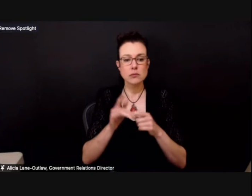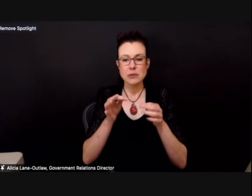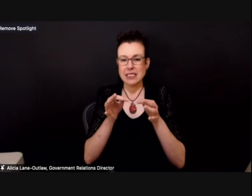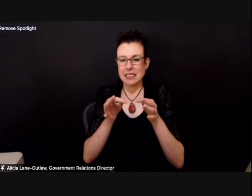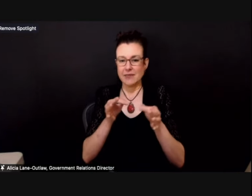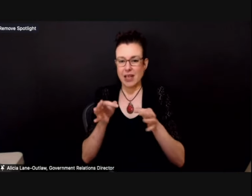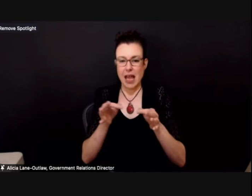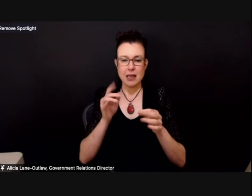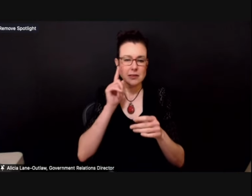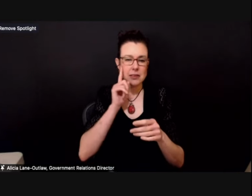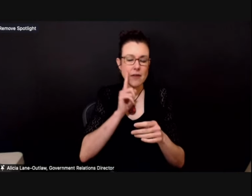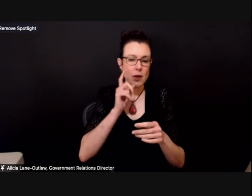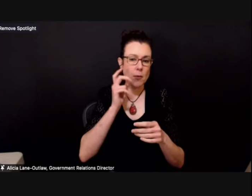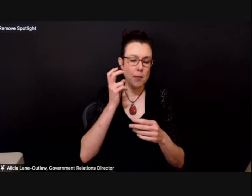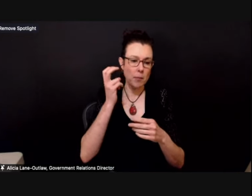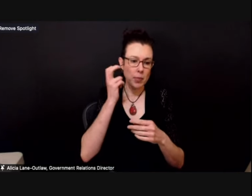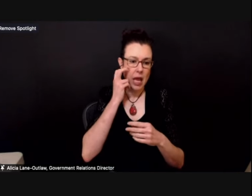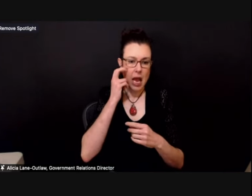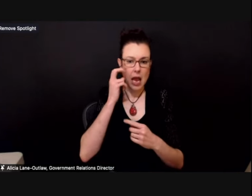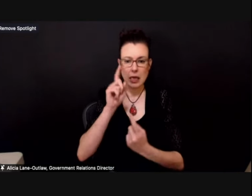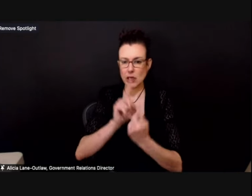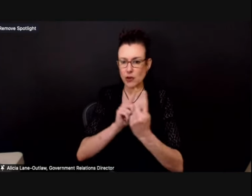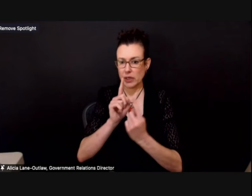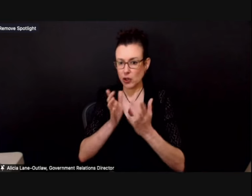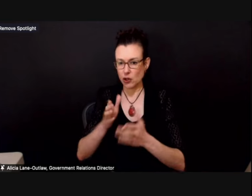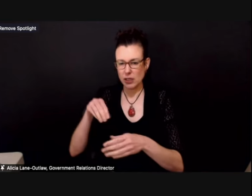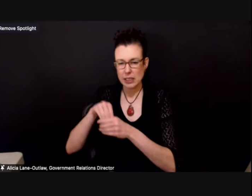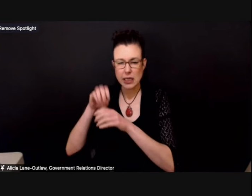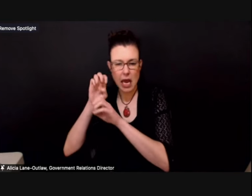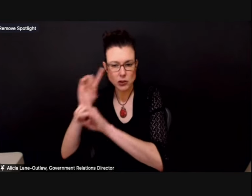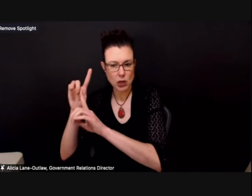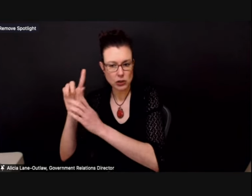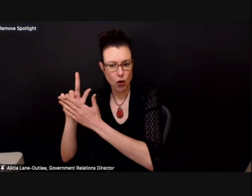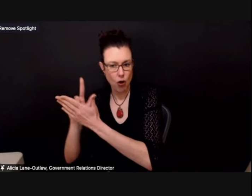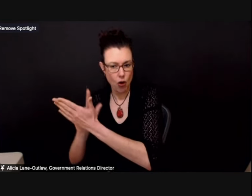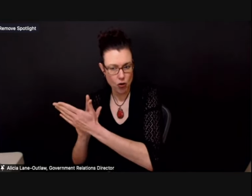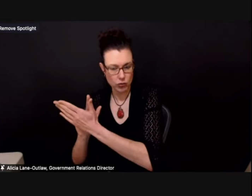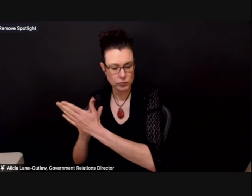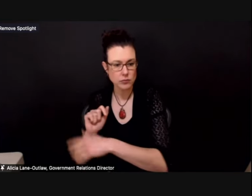Define DeafBlind Intervener in Education Law